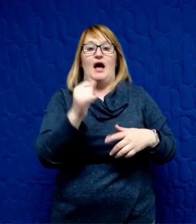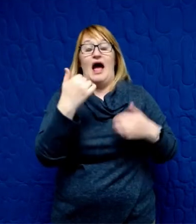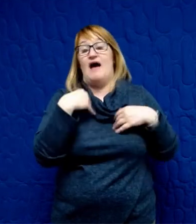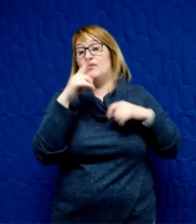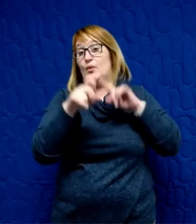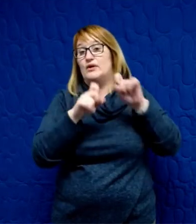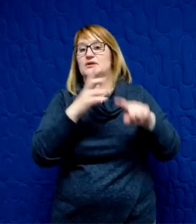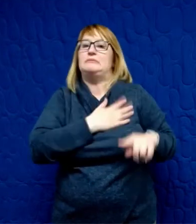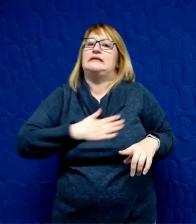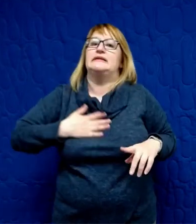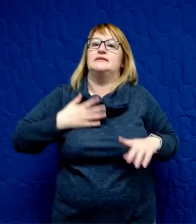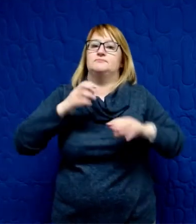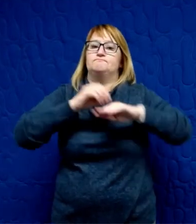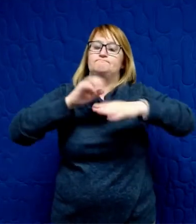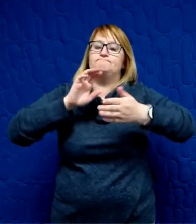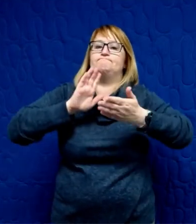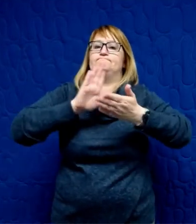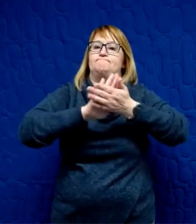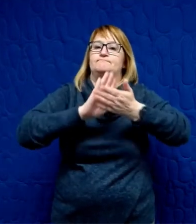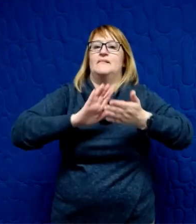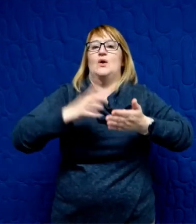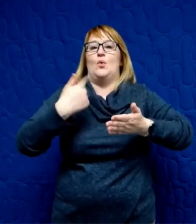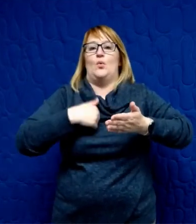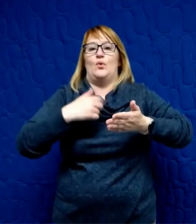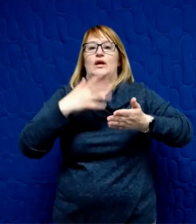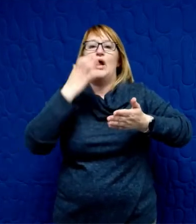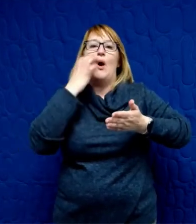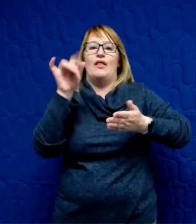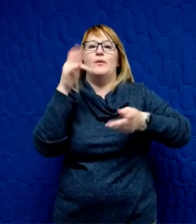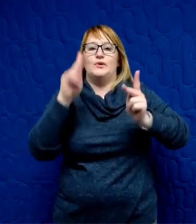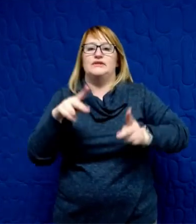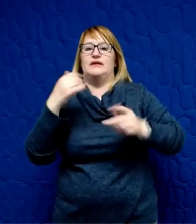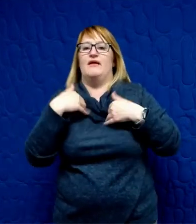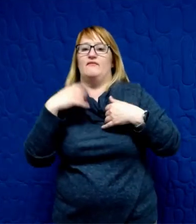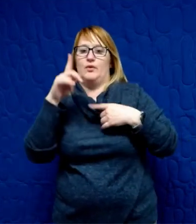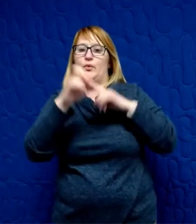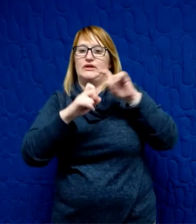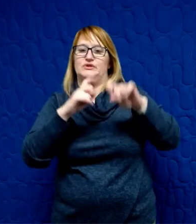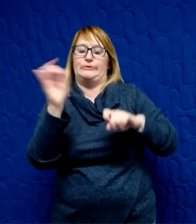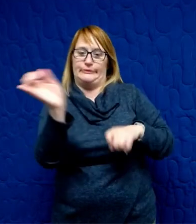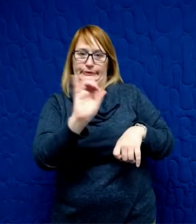else also has or feel free to email us here and we'll be glad to be in touch